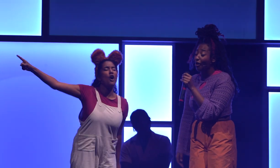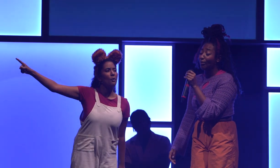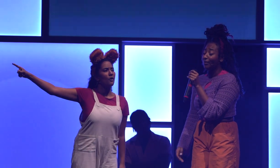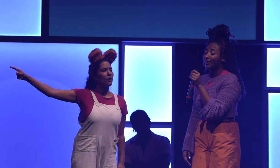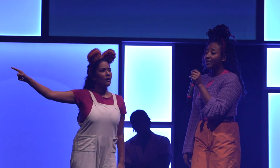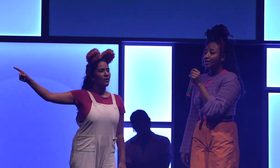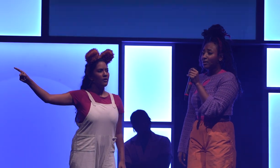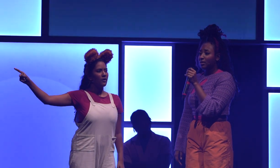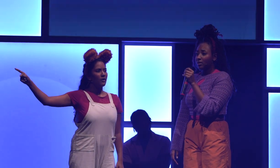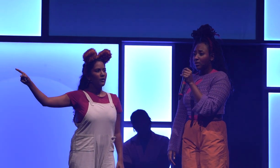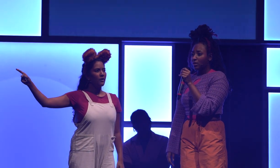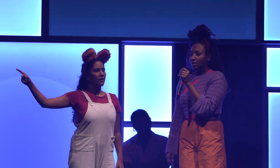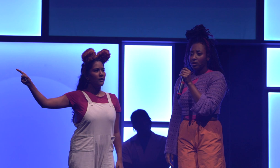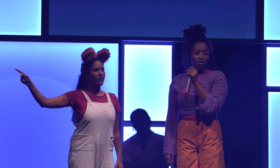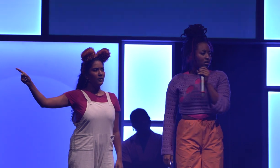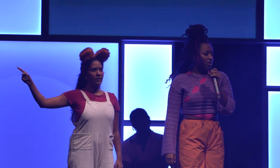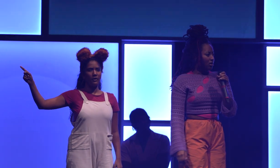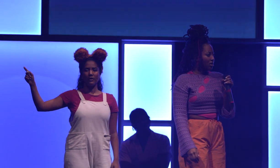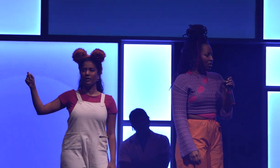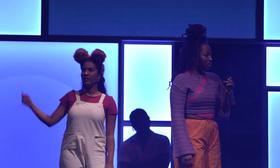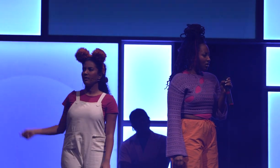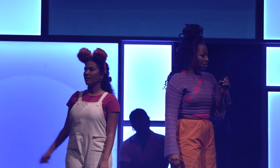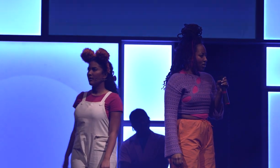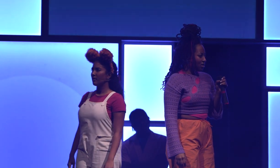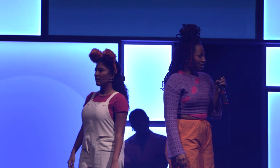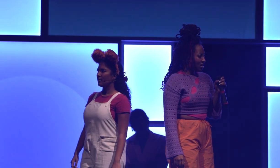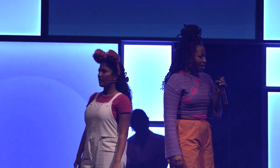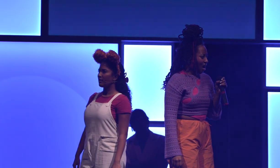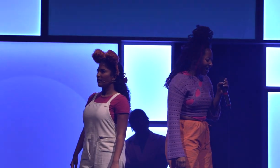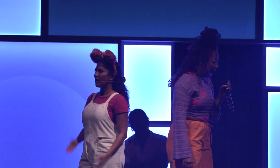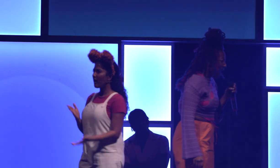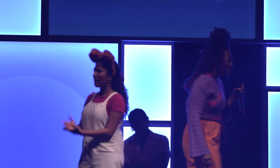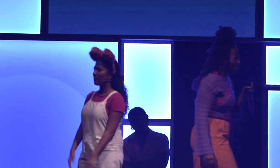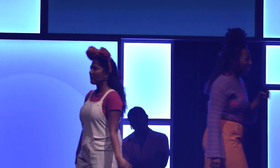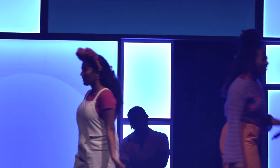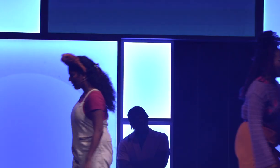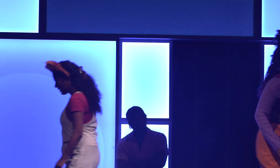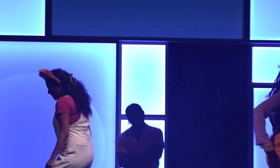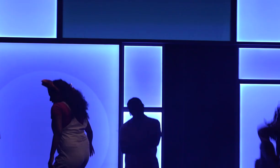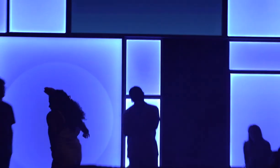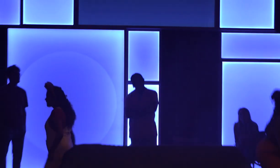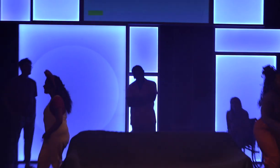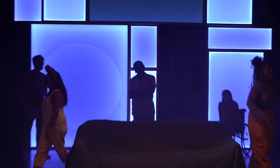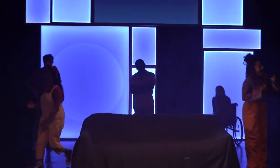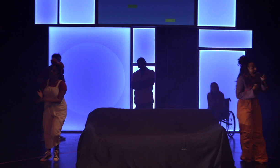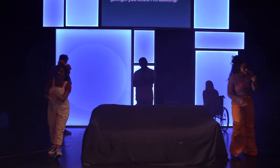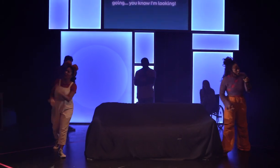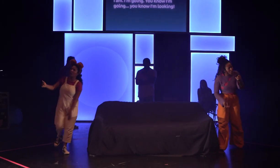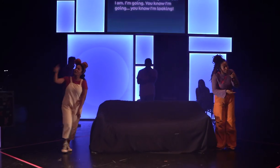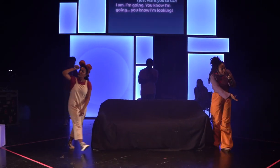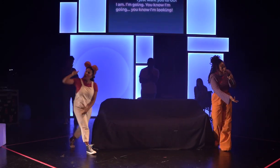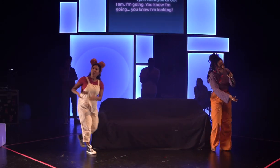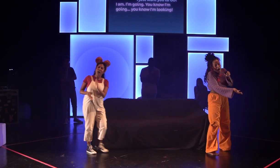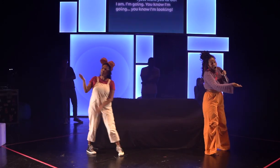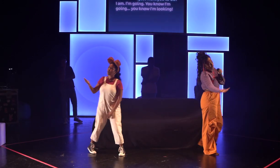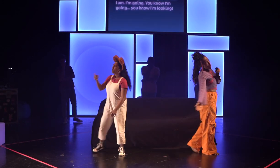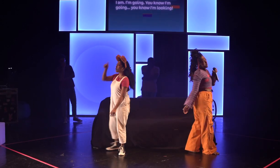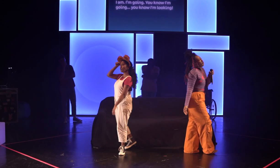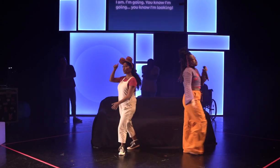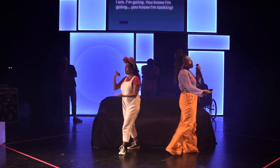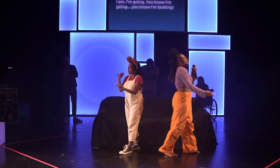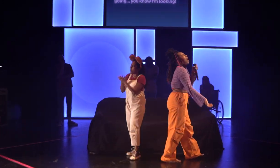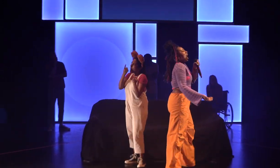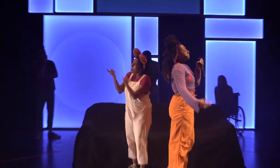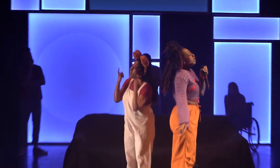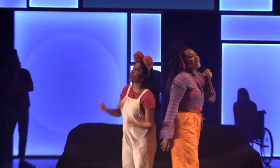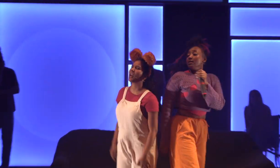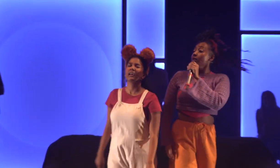I am! I am going! You know I'm going! You know I'm looking.